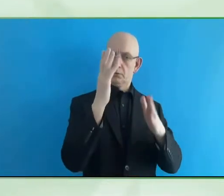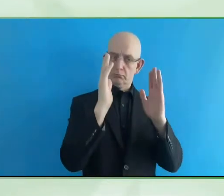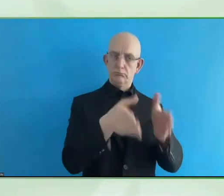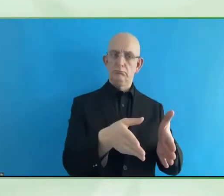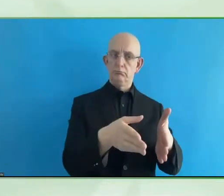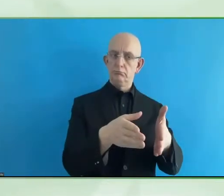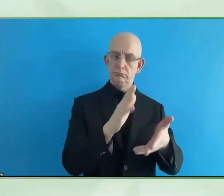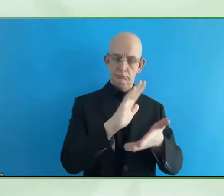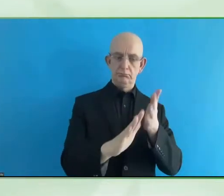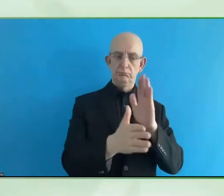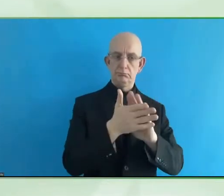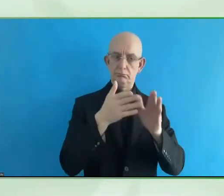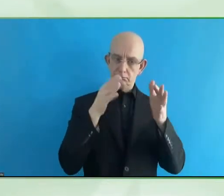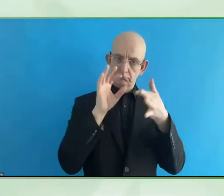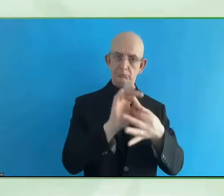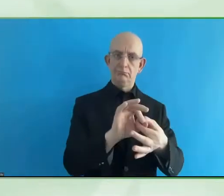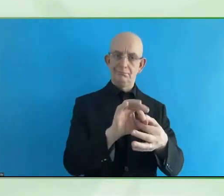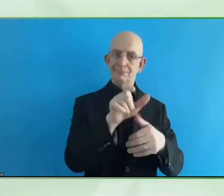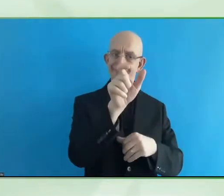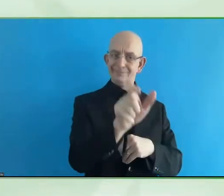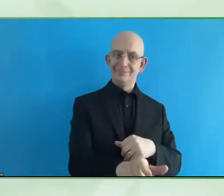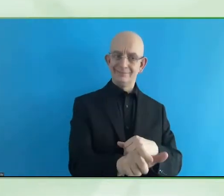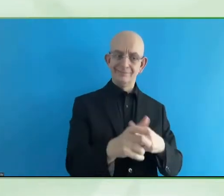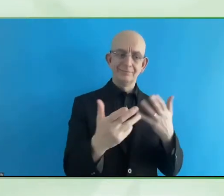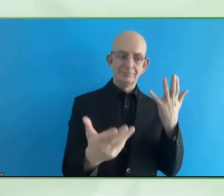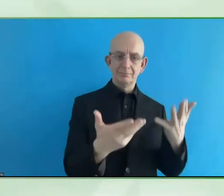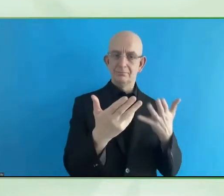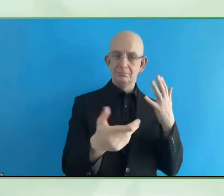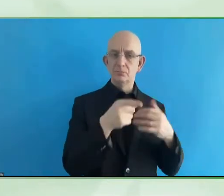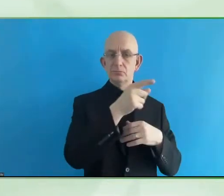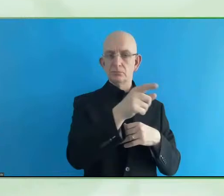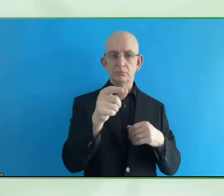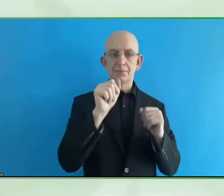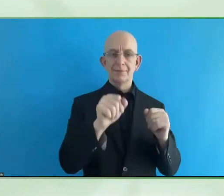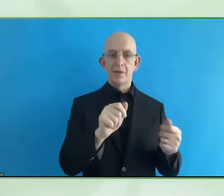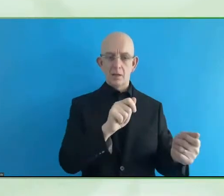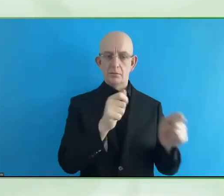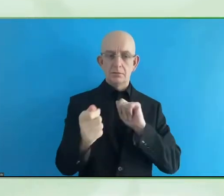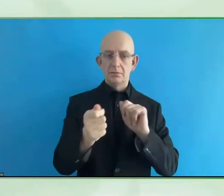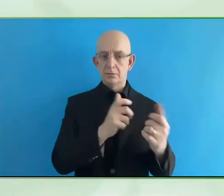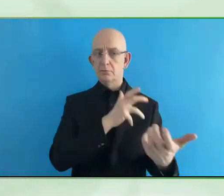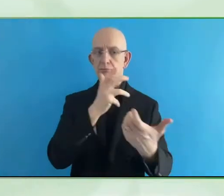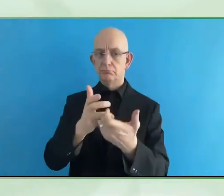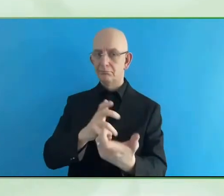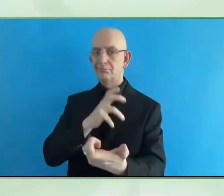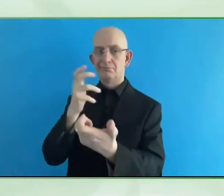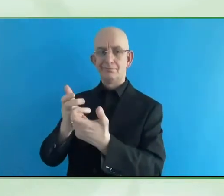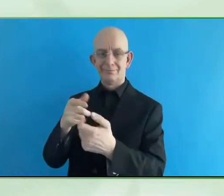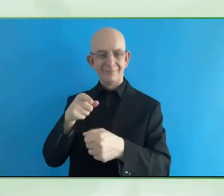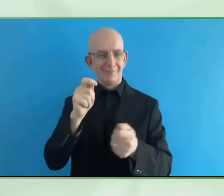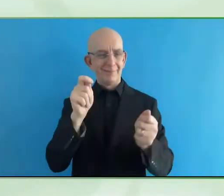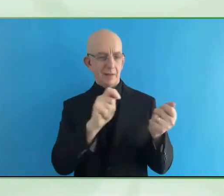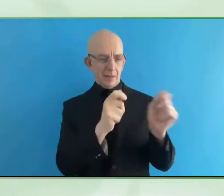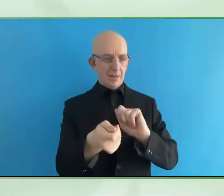If you ask someone to adapt that, it is going to be more costly and going to take more time.